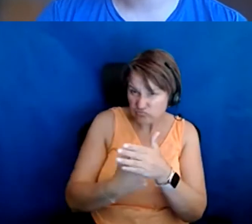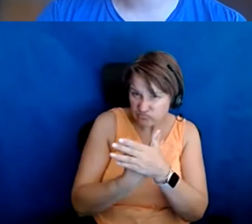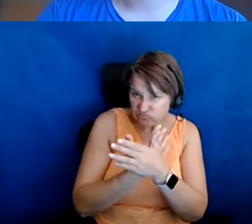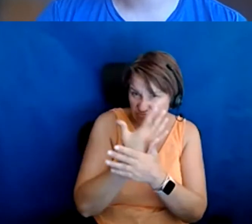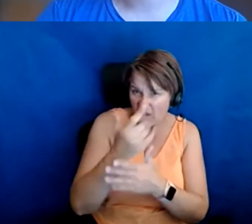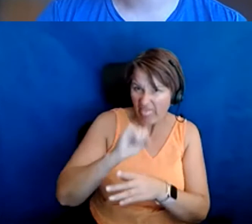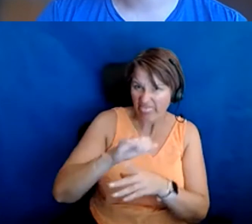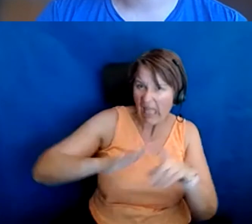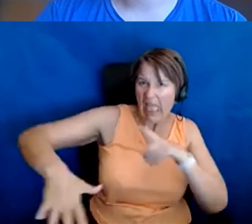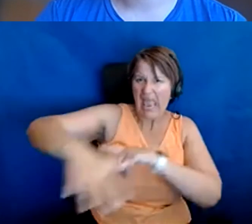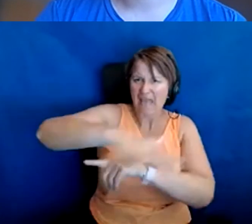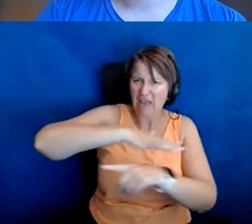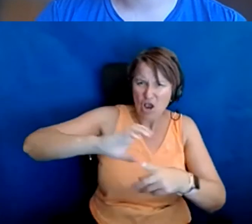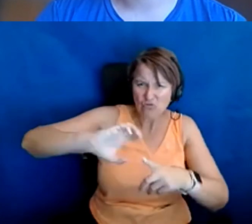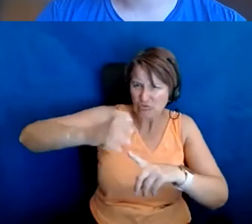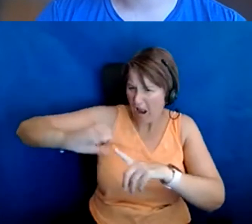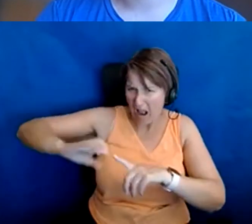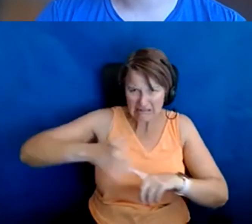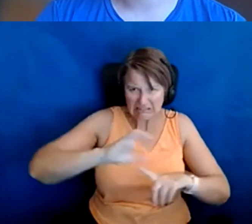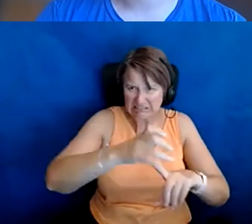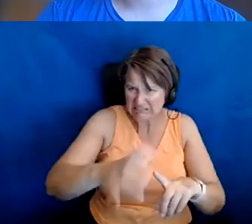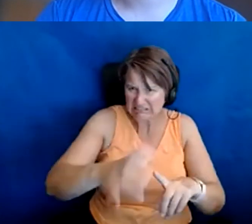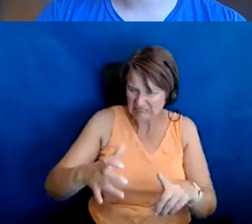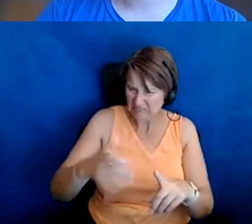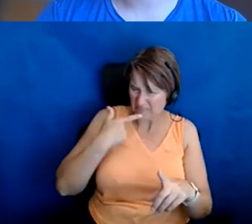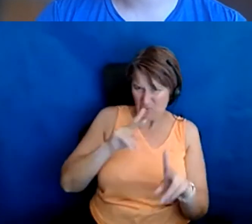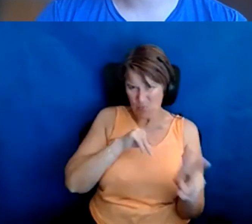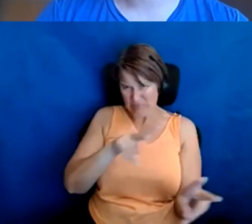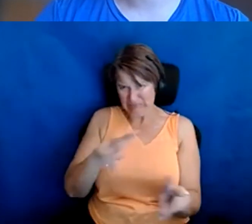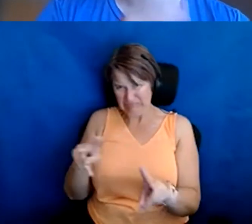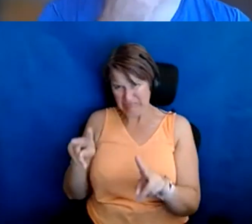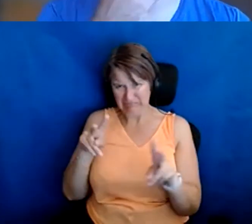It seemed completely undesirable to the city and the stakeholders for that to